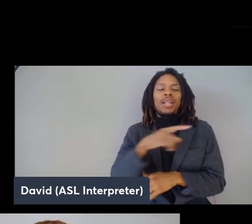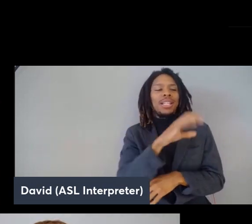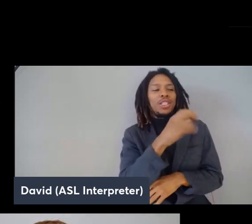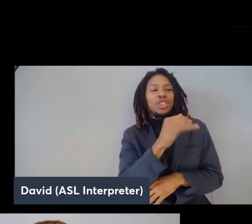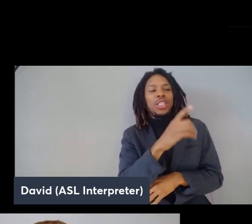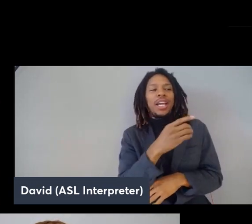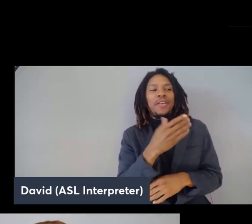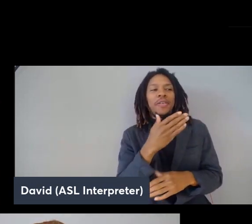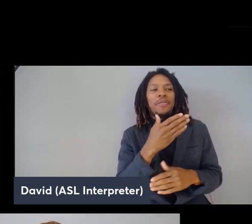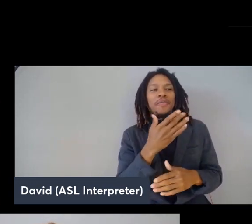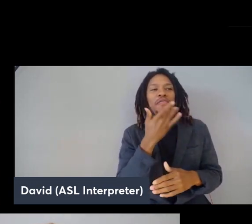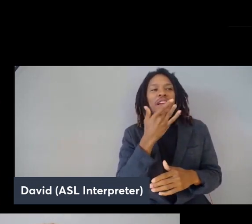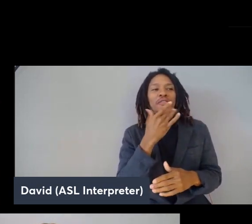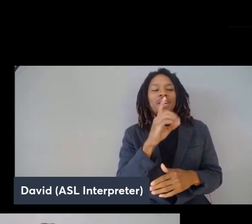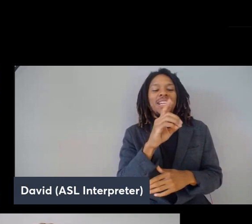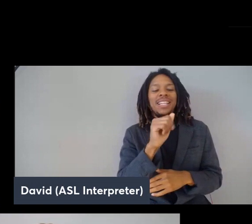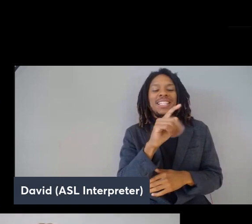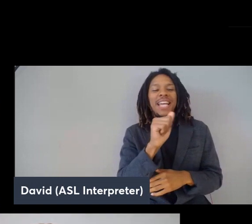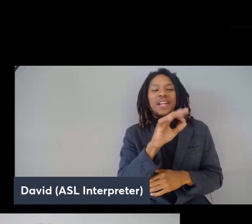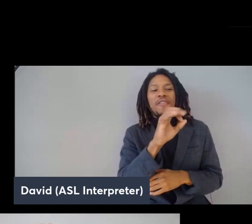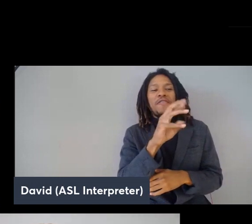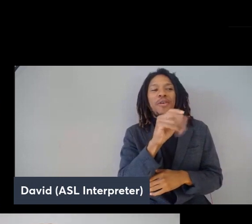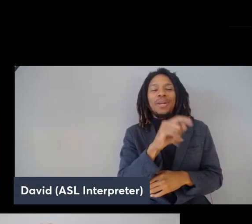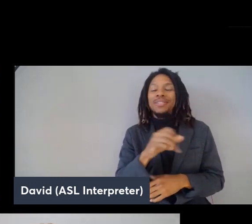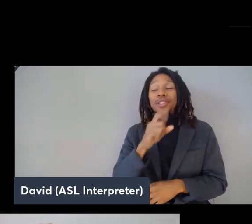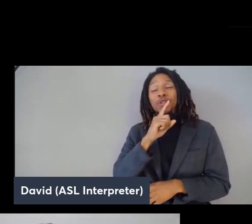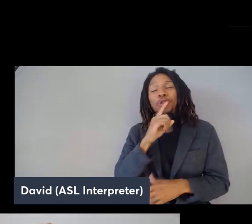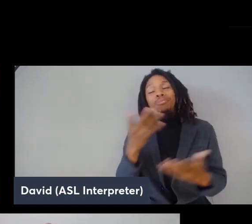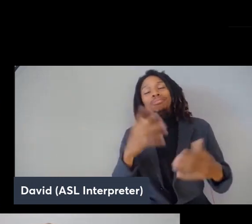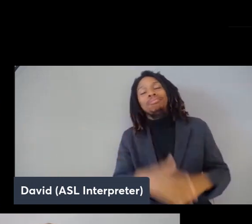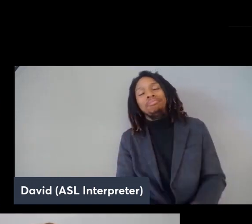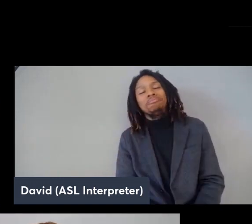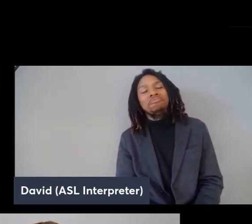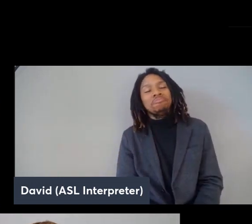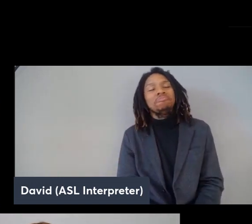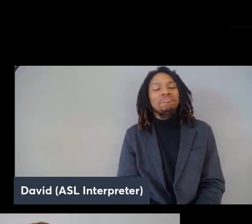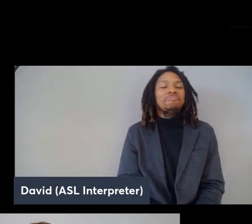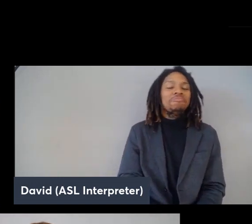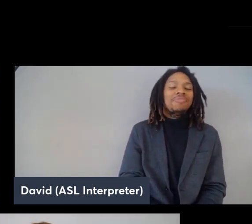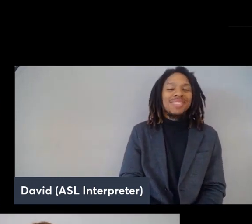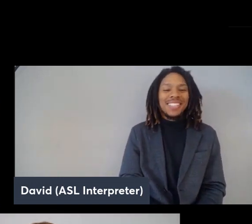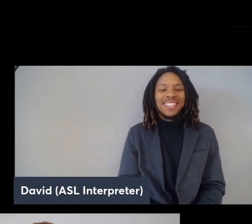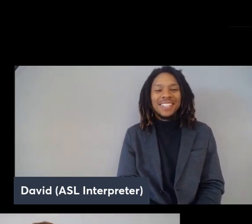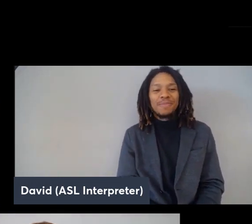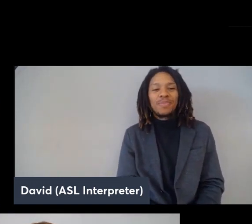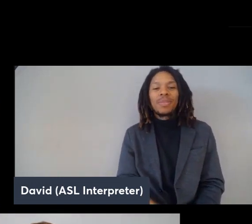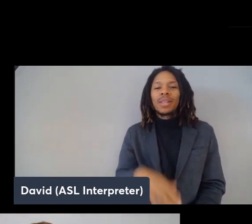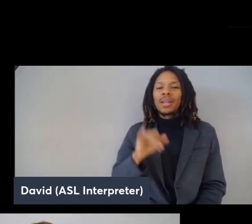by the way. - It is, it's true. He loves Parquet. (Chad chuckling) So, Itamar, I appreciate that,